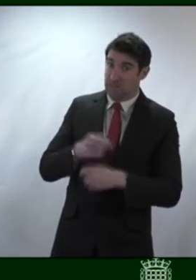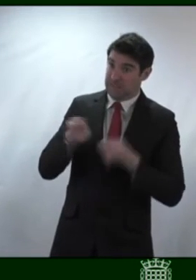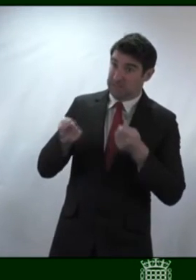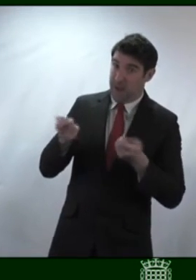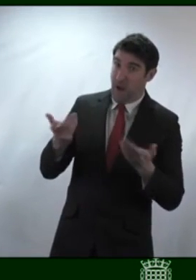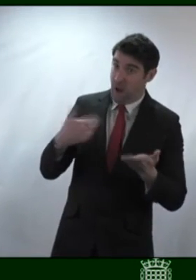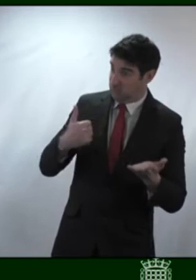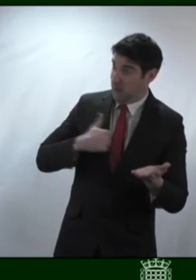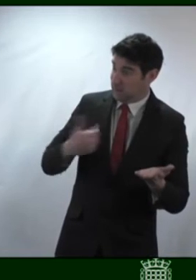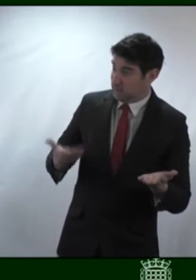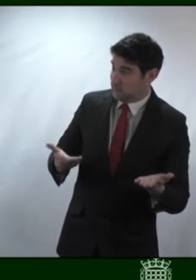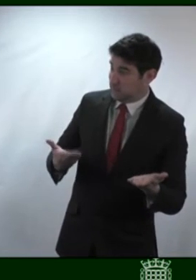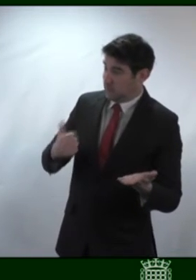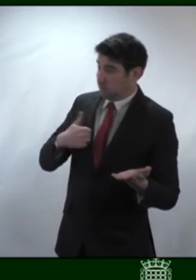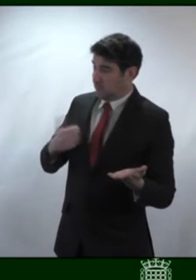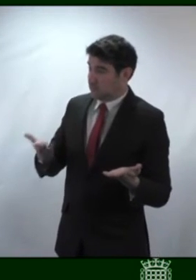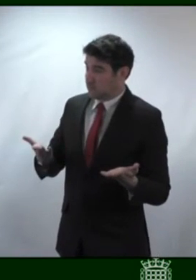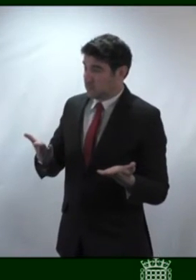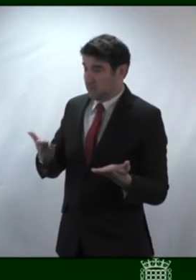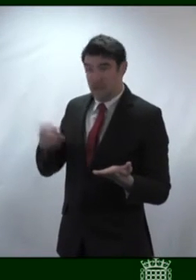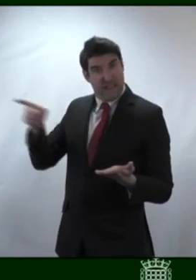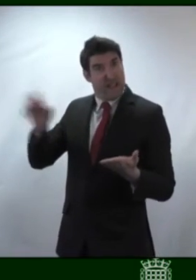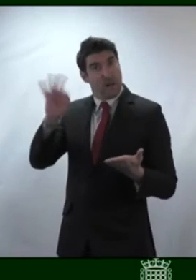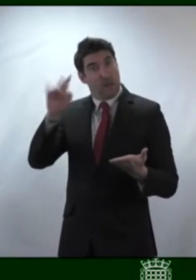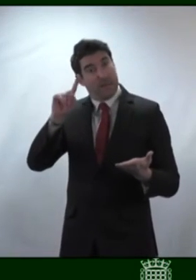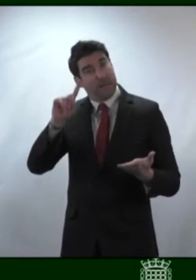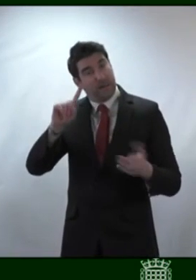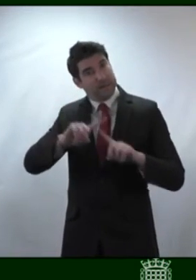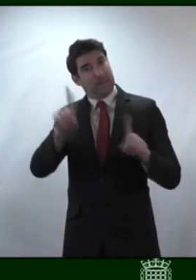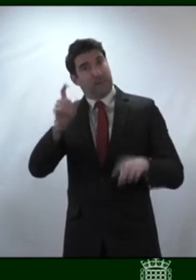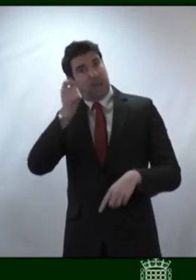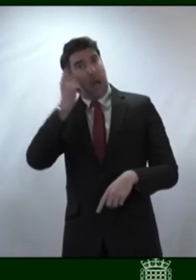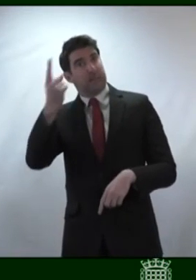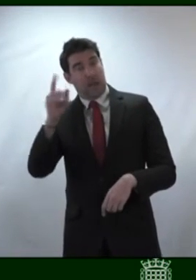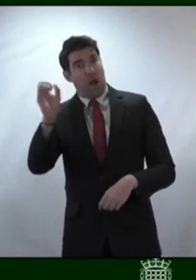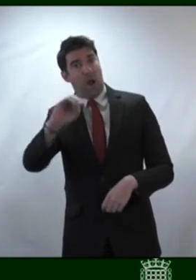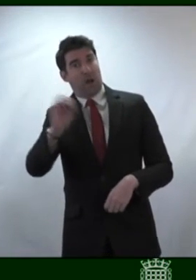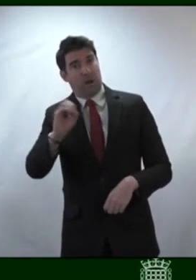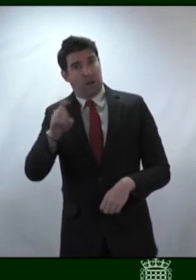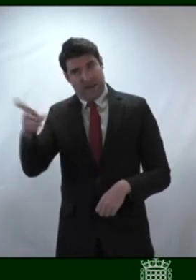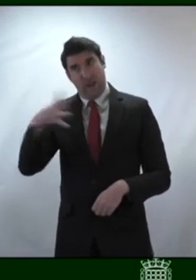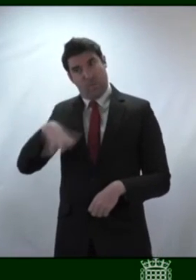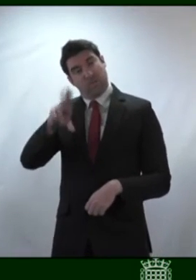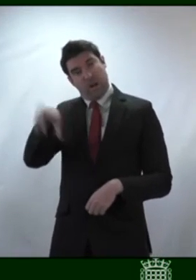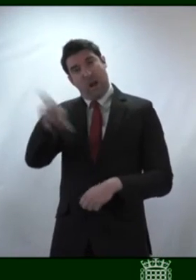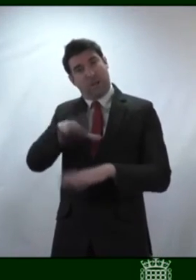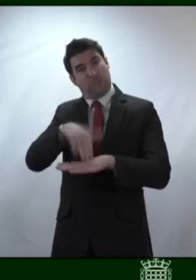to announce some other idea—we will continue to work together to keep this virus under control,